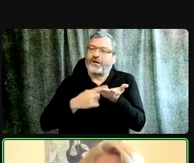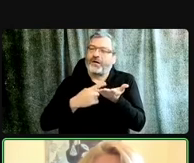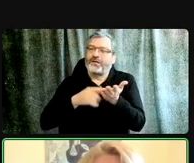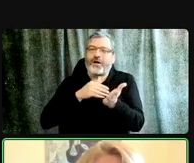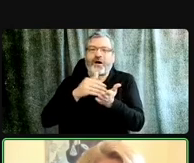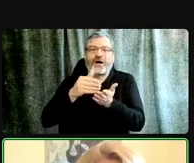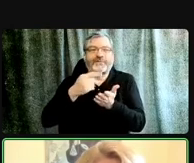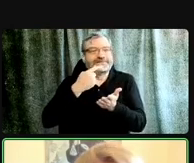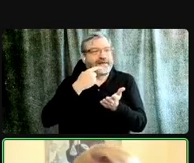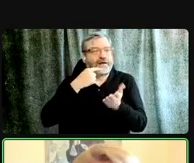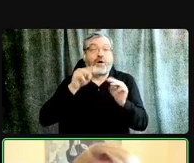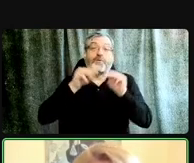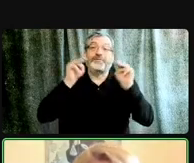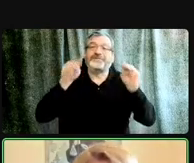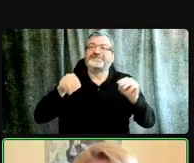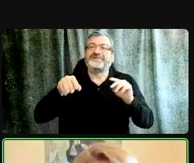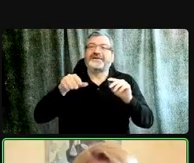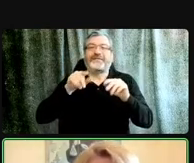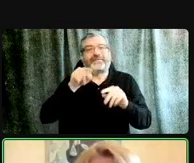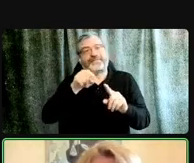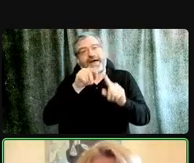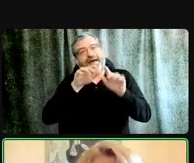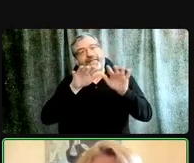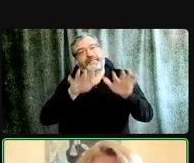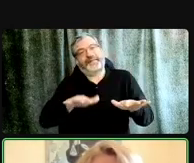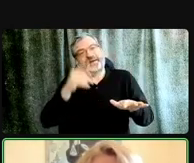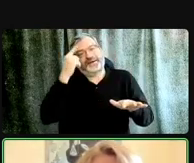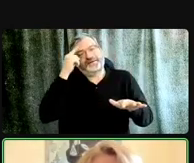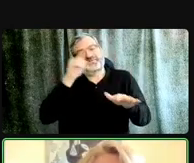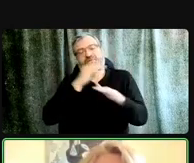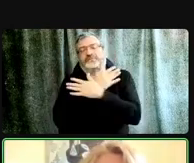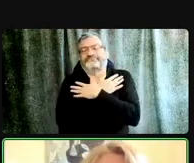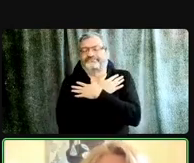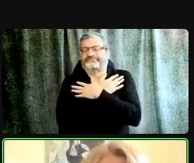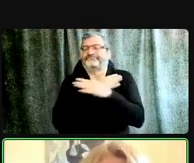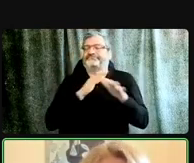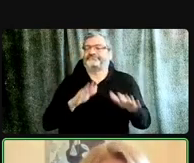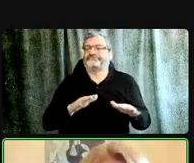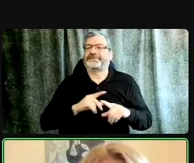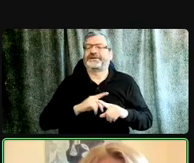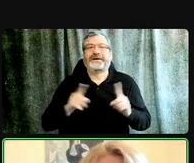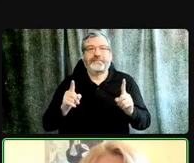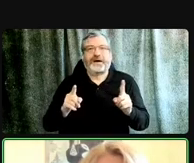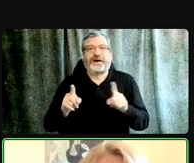But the emerging research is showing that there are so many physical benefits.